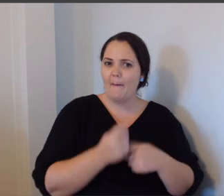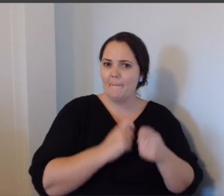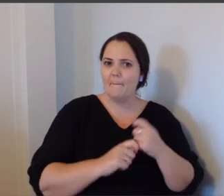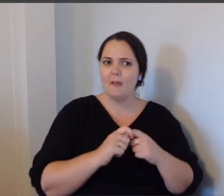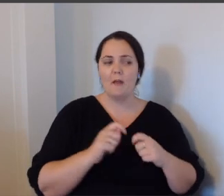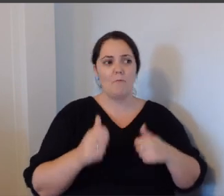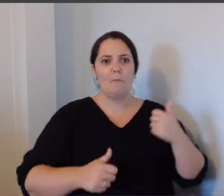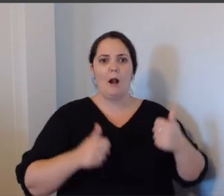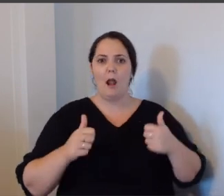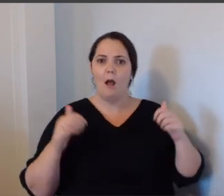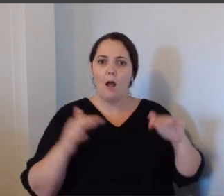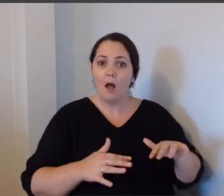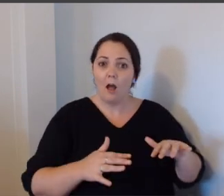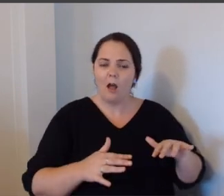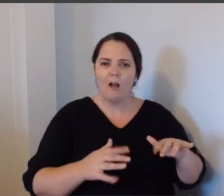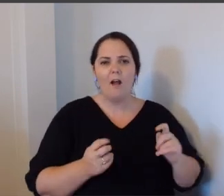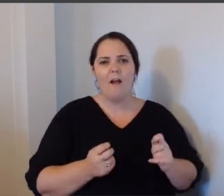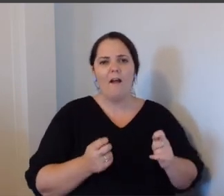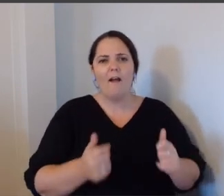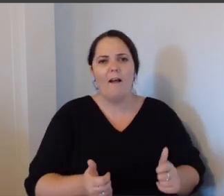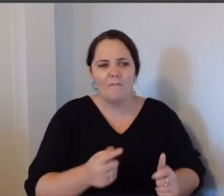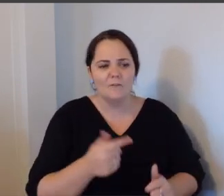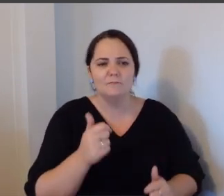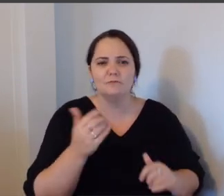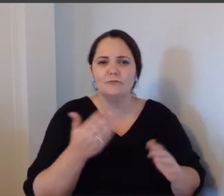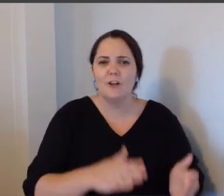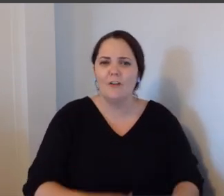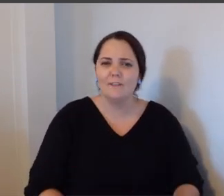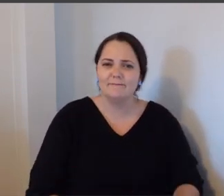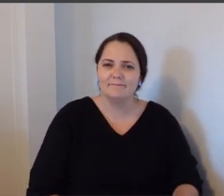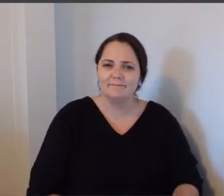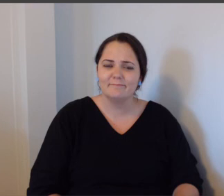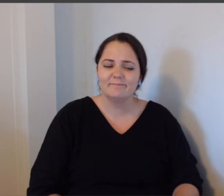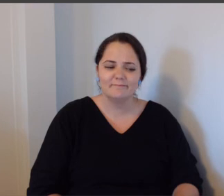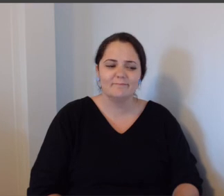I just want to make some final observations. There's nothing intrinsically wrong with getting